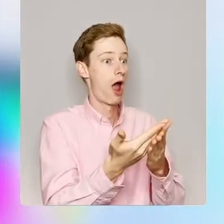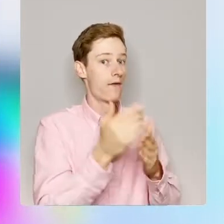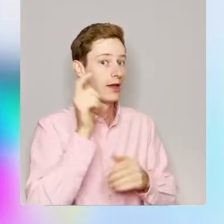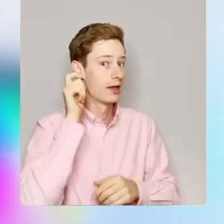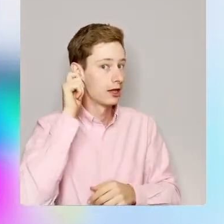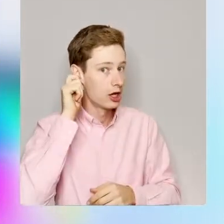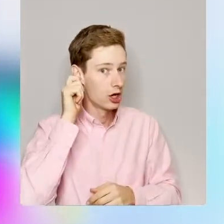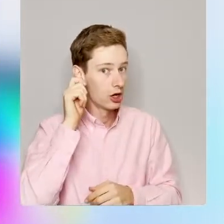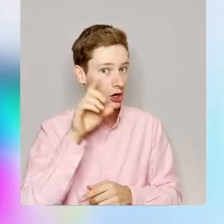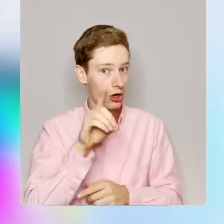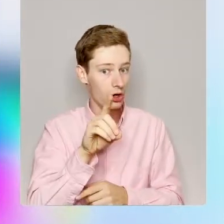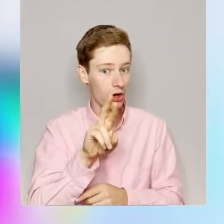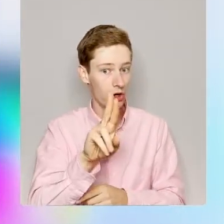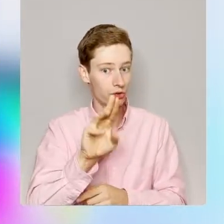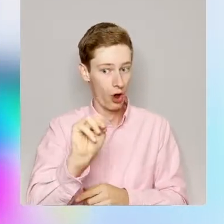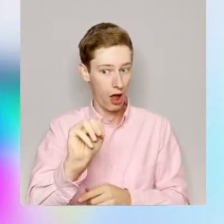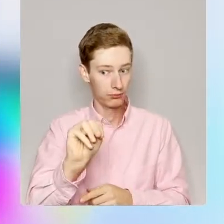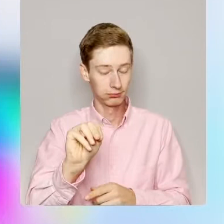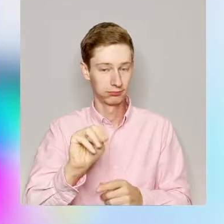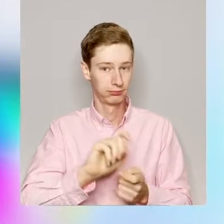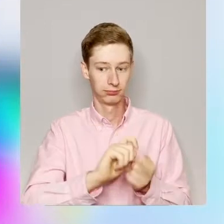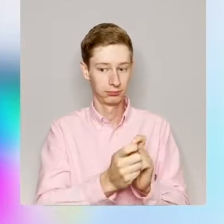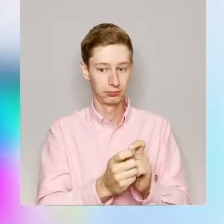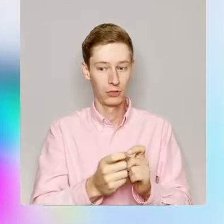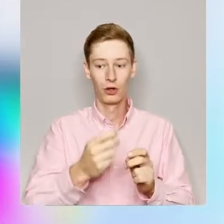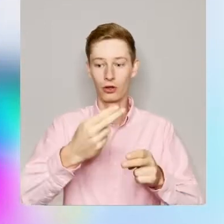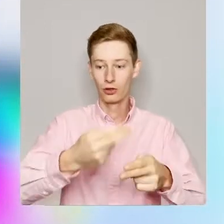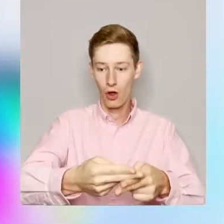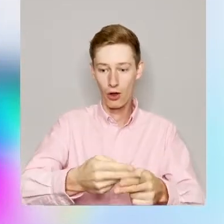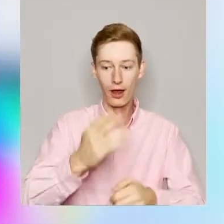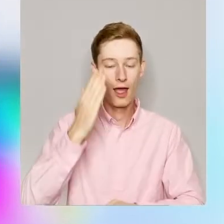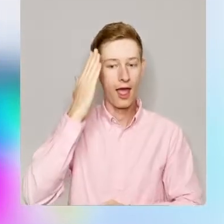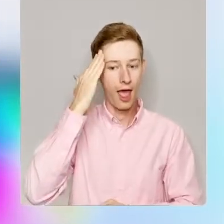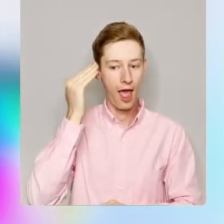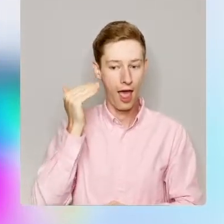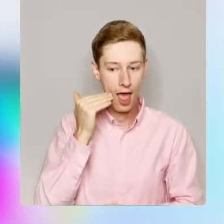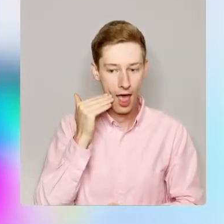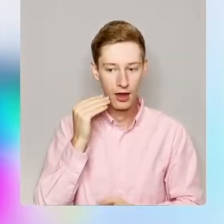This is known as the Head Related Transfer Function, or HRTF.